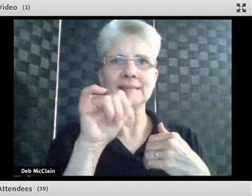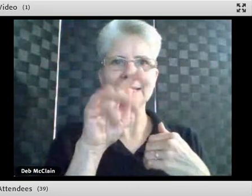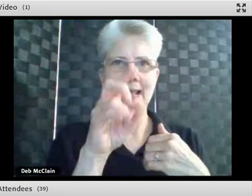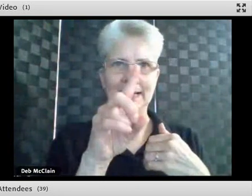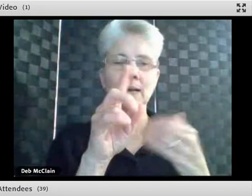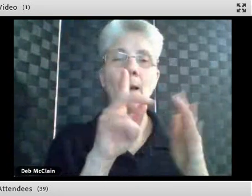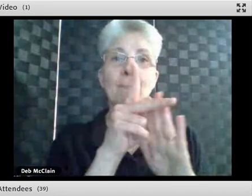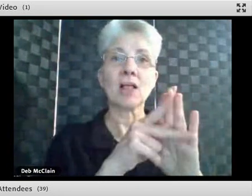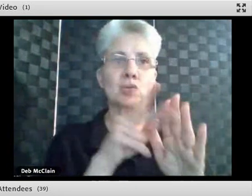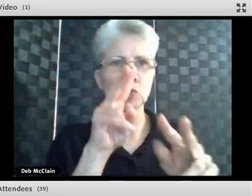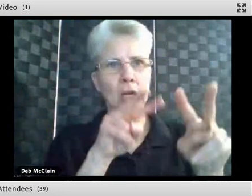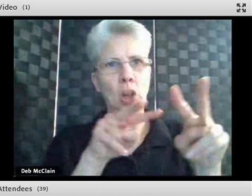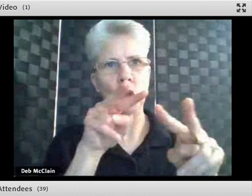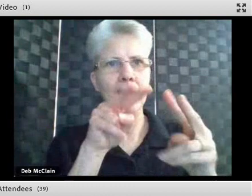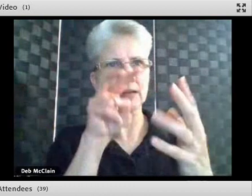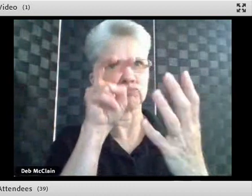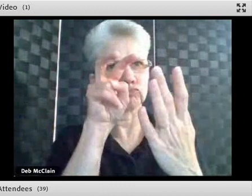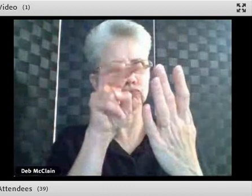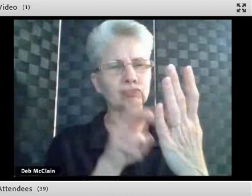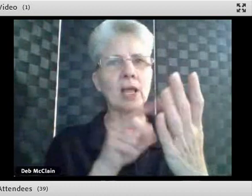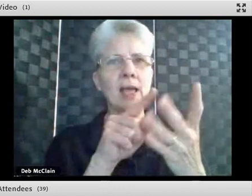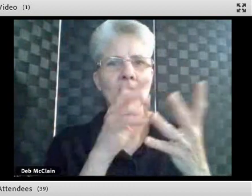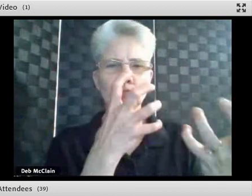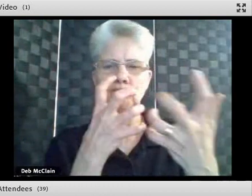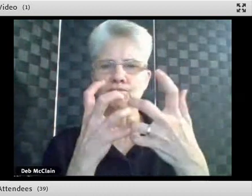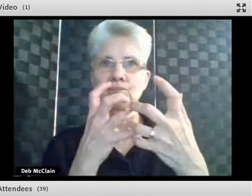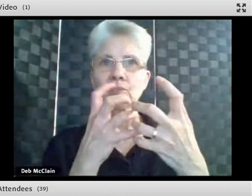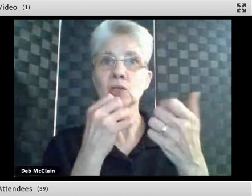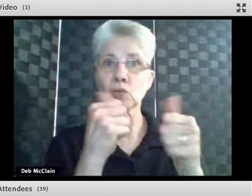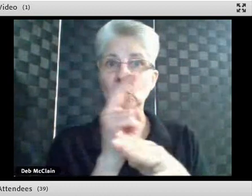that you could look at as you're getting started and looking for examples.